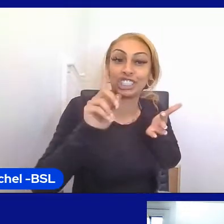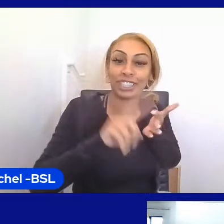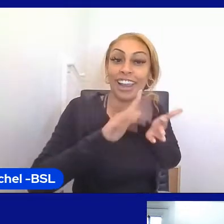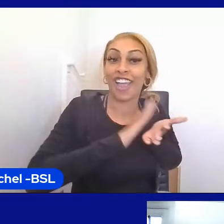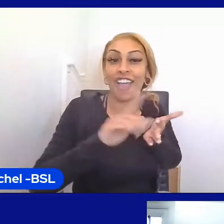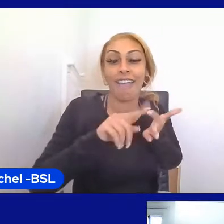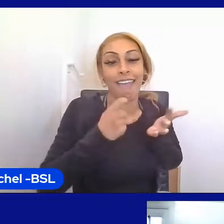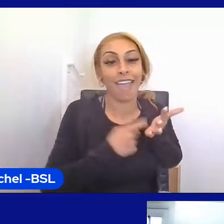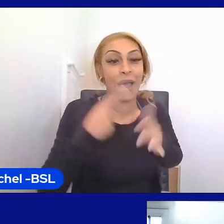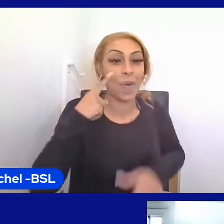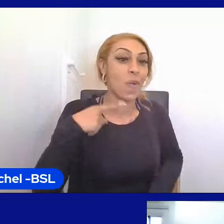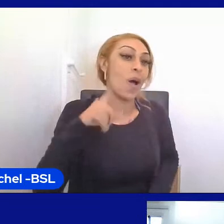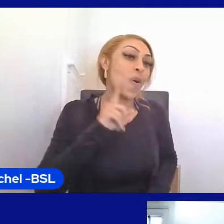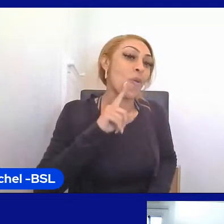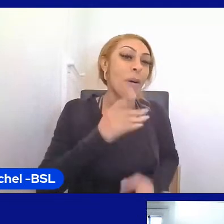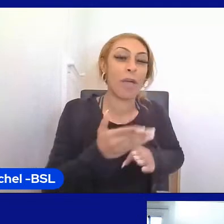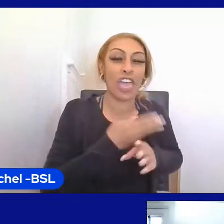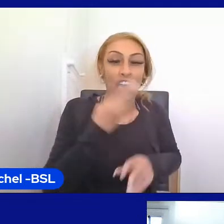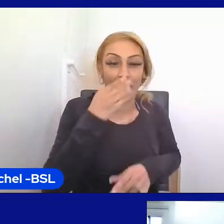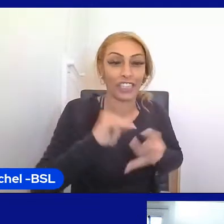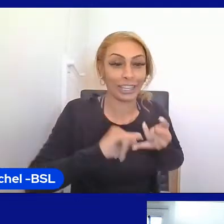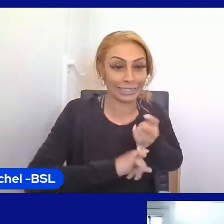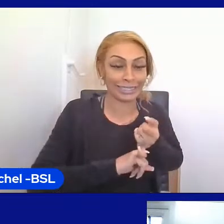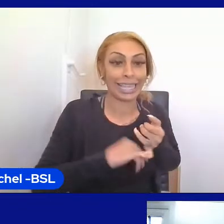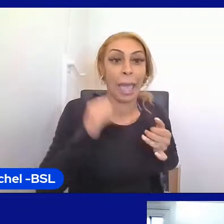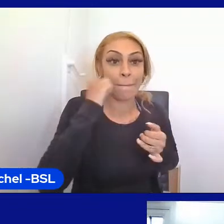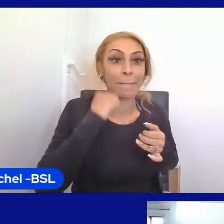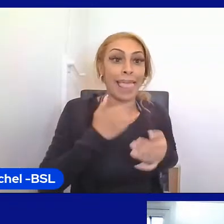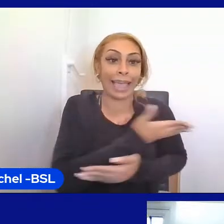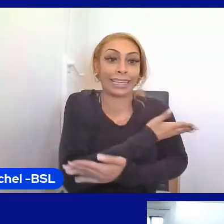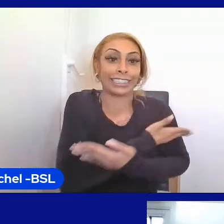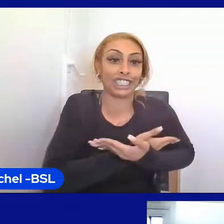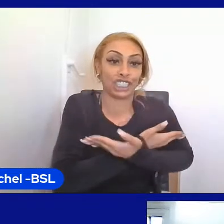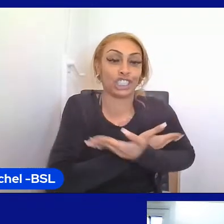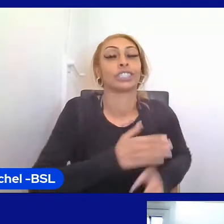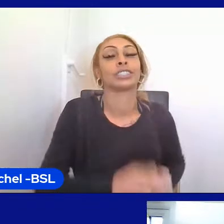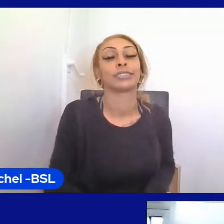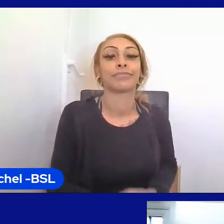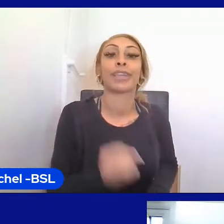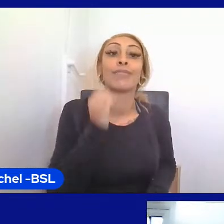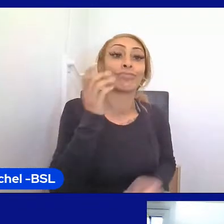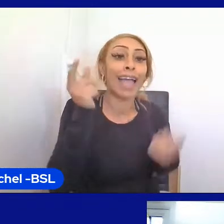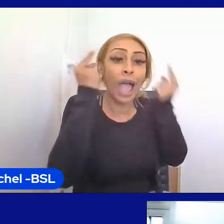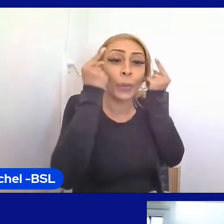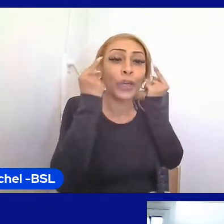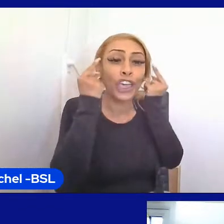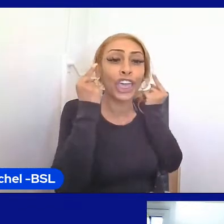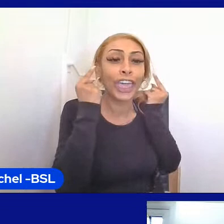white wall at her. I am also joined by Emily is another British sign language interpreter, Emily's